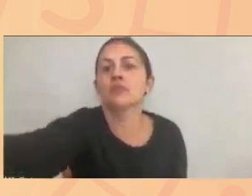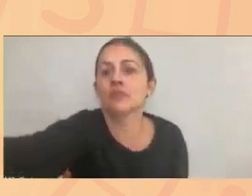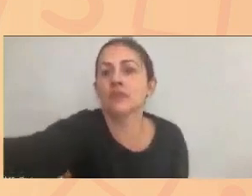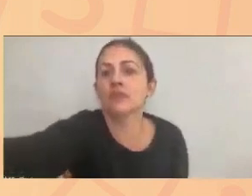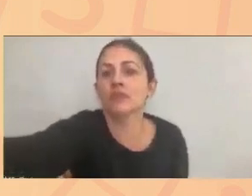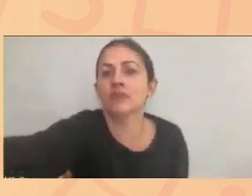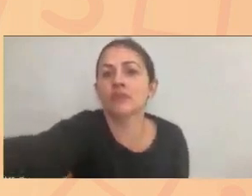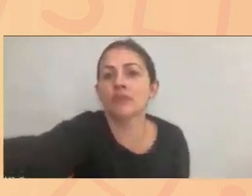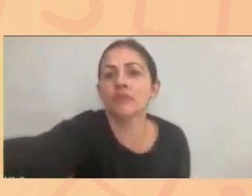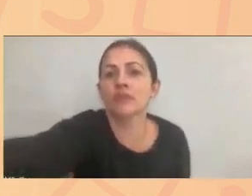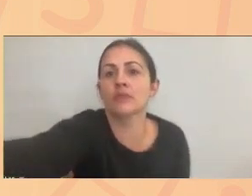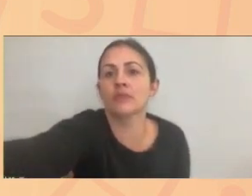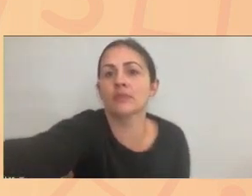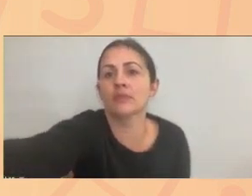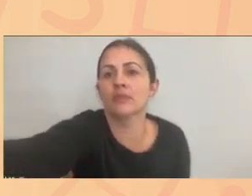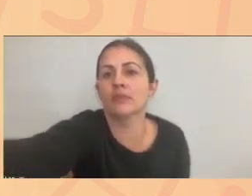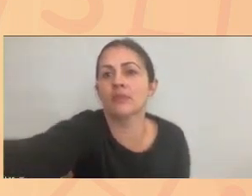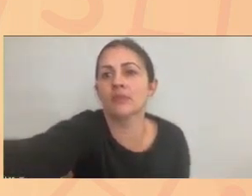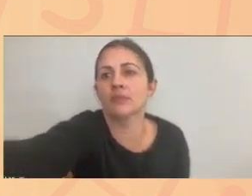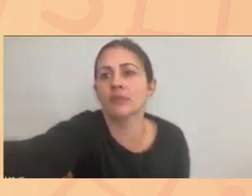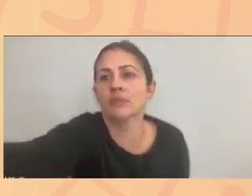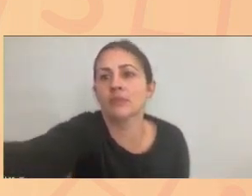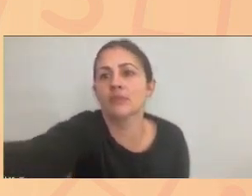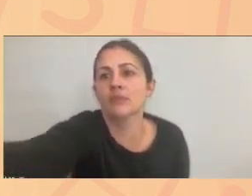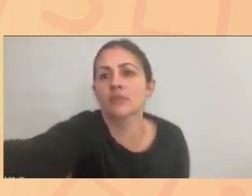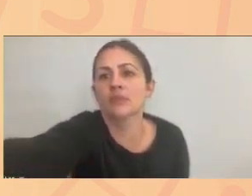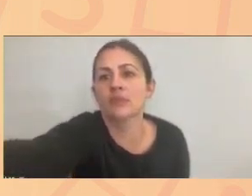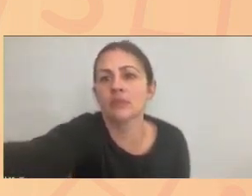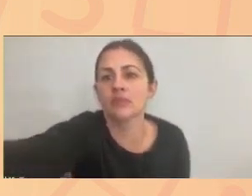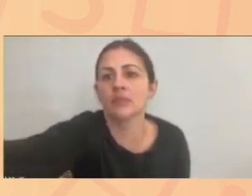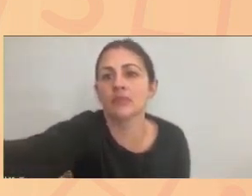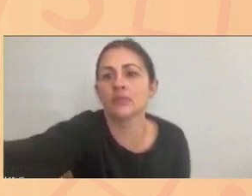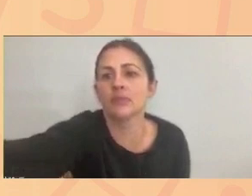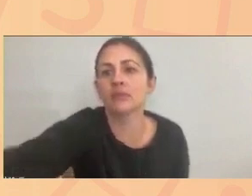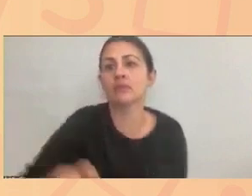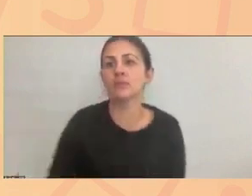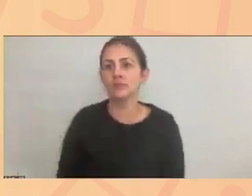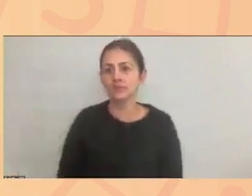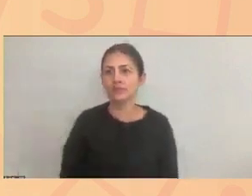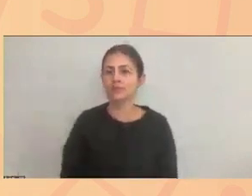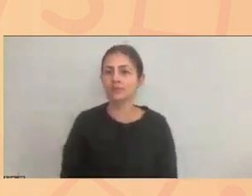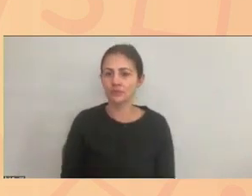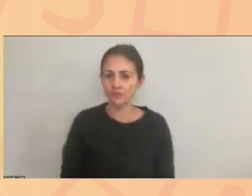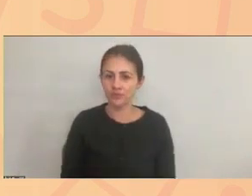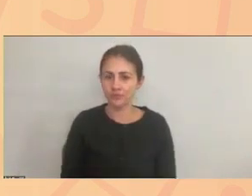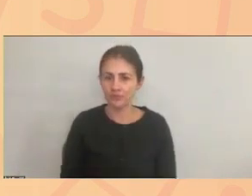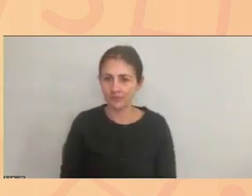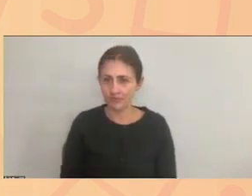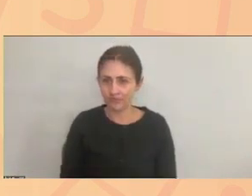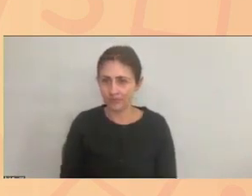I hope you have your hands free. Cause now you need to do three claps. We're going to sing the name of the catfish (UNKNOWN). Now that's the (UNKNOWN) That's the brim.